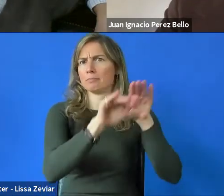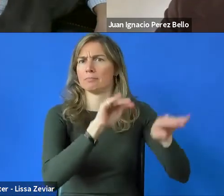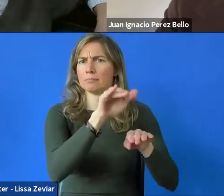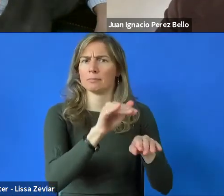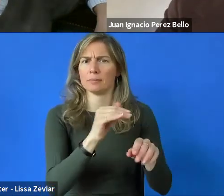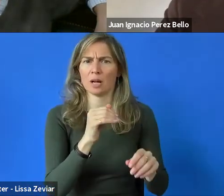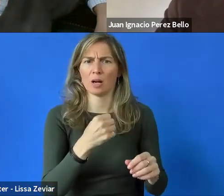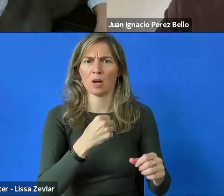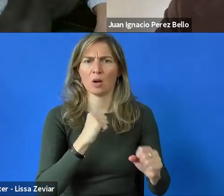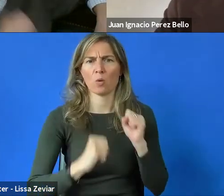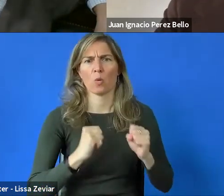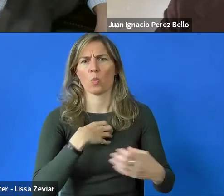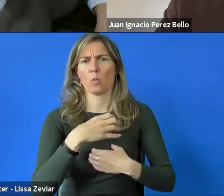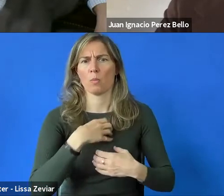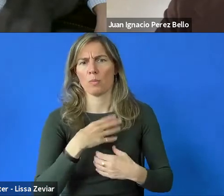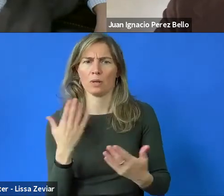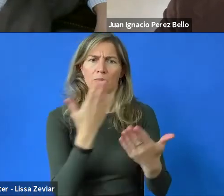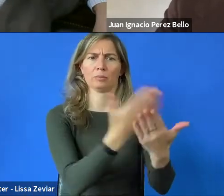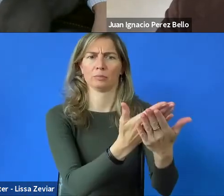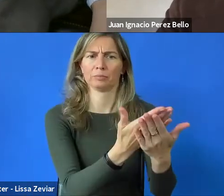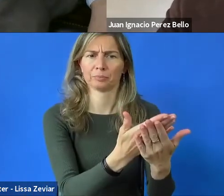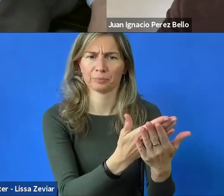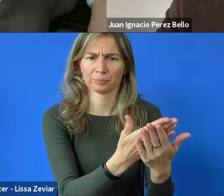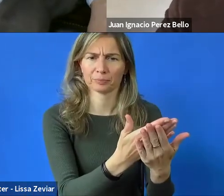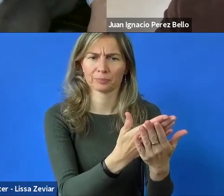Australia is the country that has more related communications.